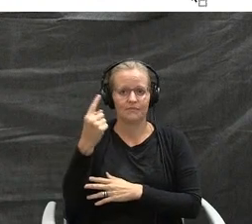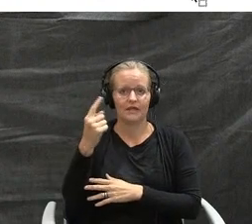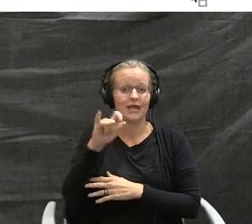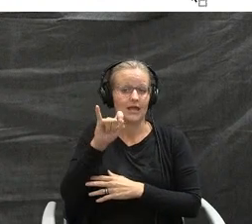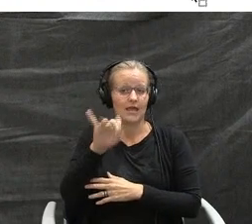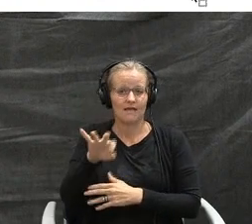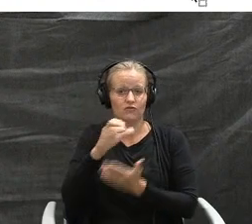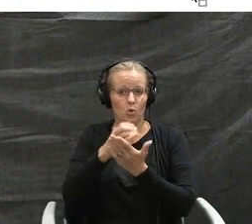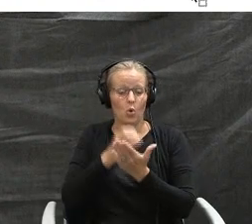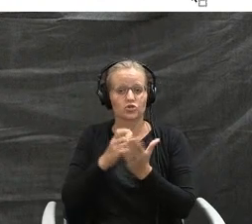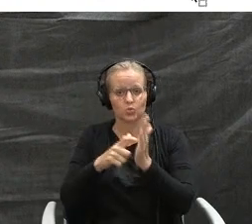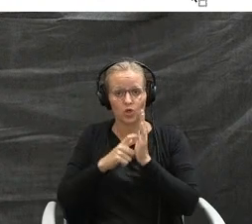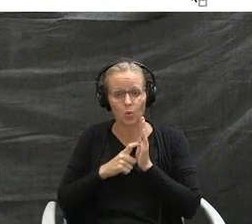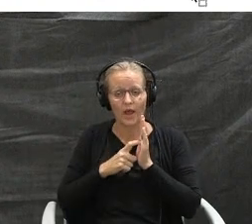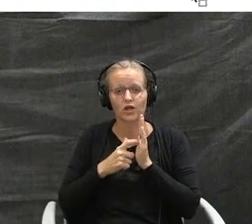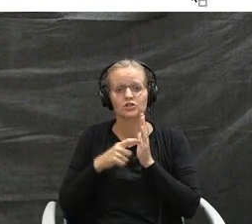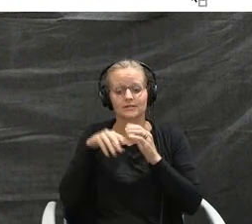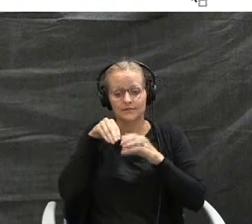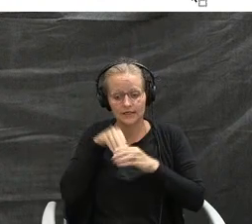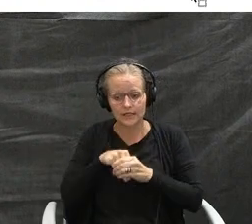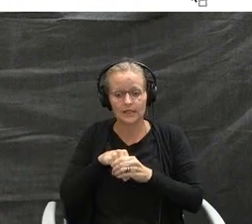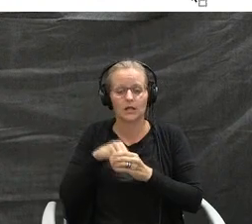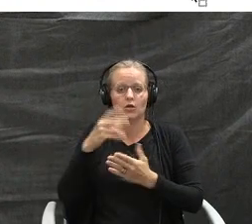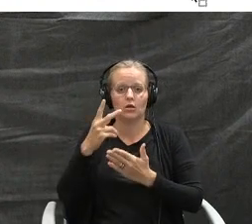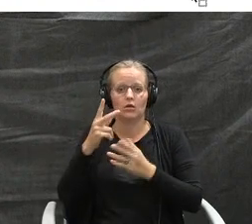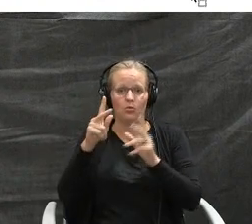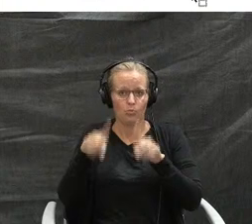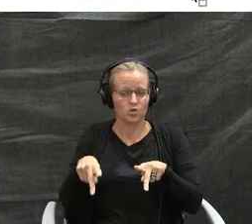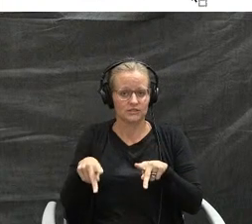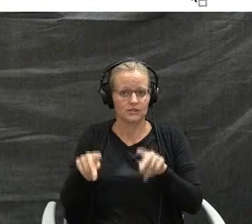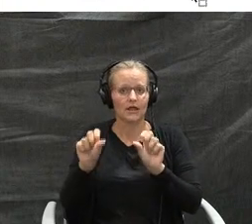And then there will be massed appointments available for